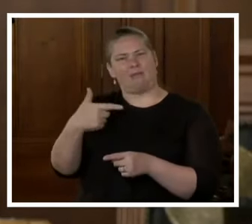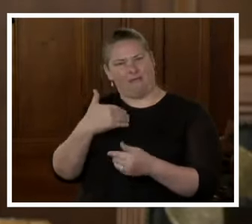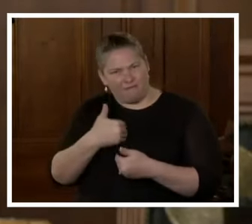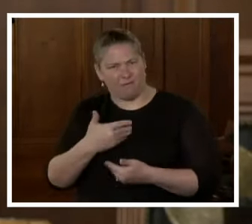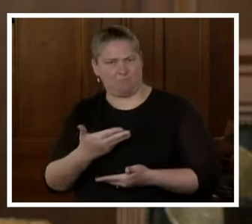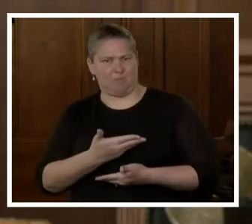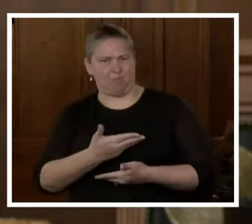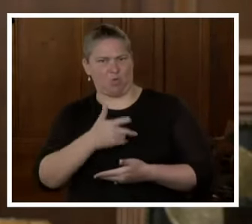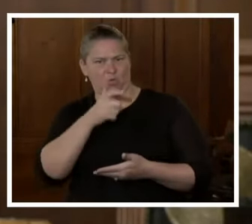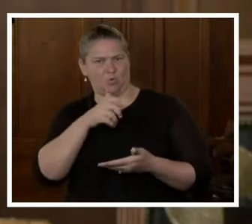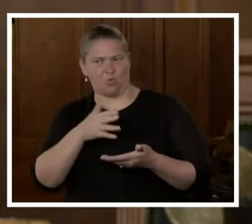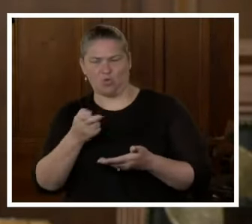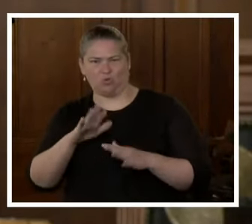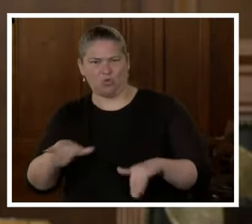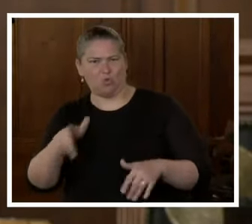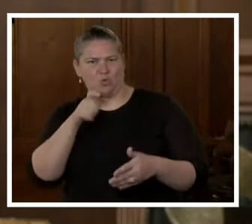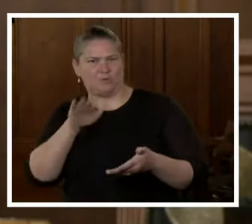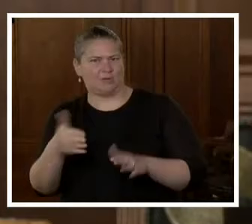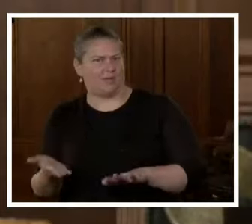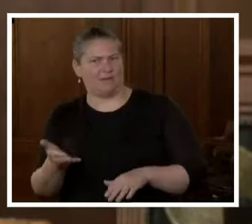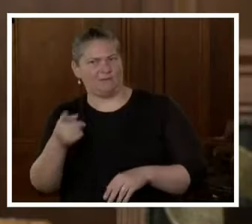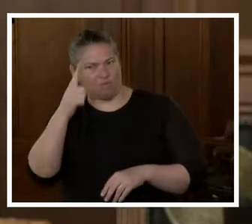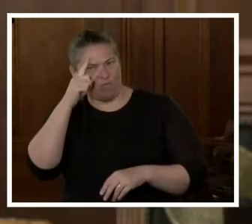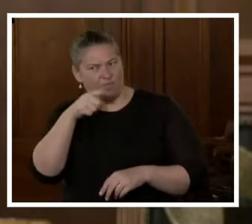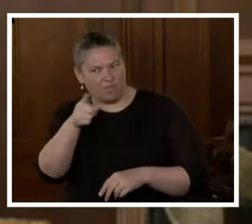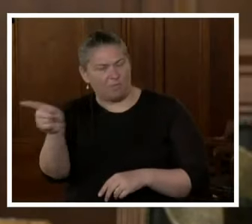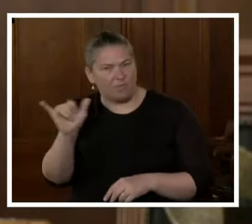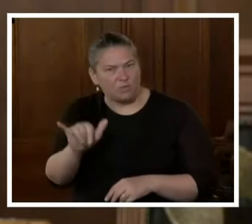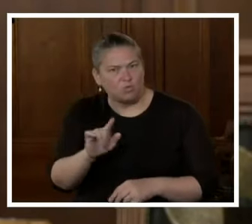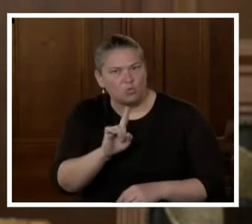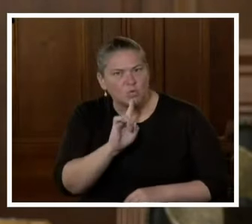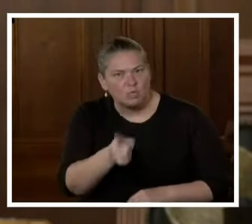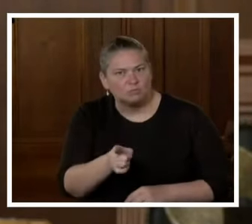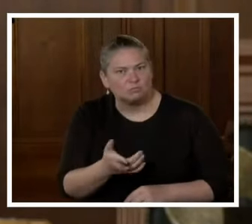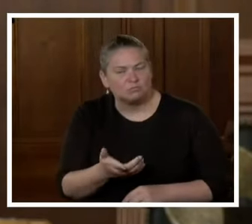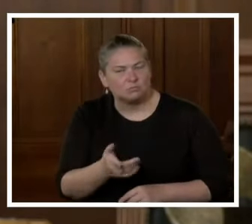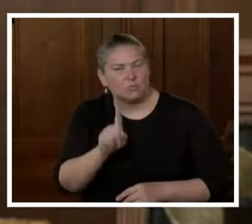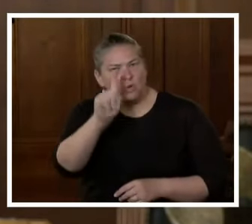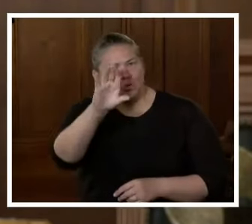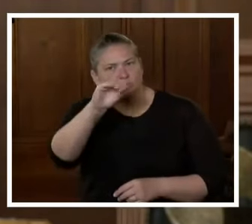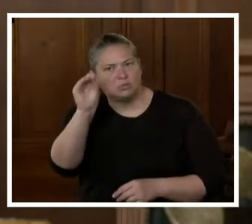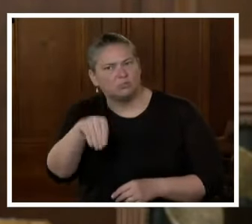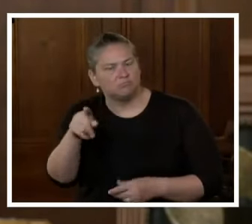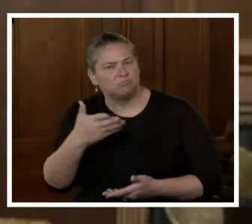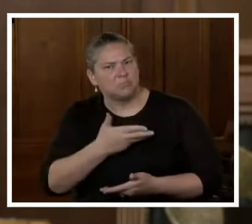THE FAMILY MEMBERS WHO HAVE SUFFERED THE LOSS OF THEIR LOVED ONE.